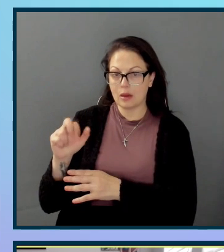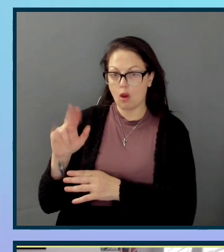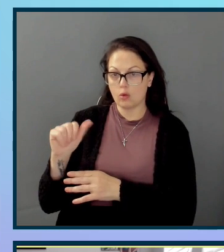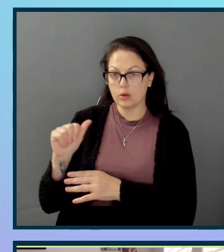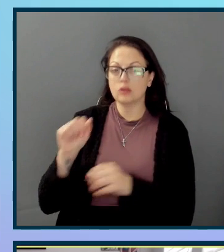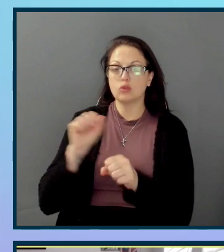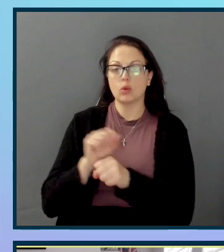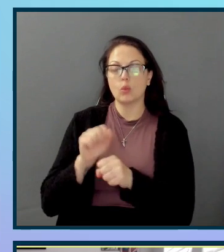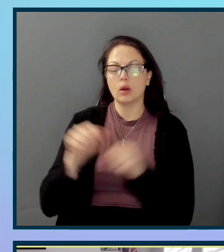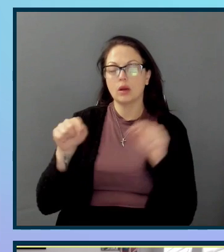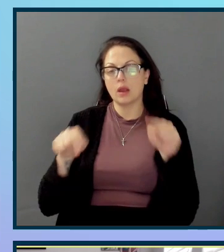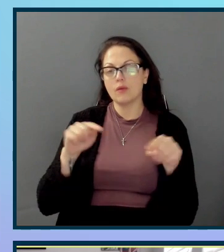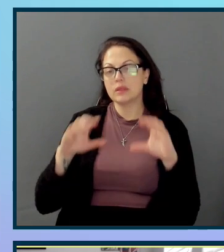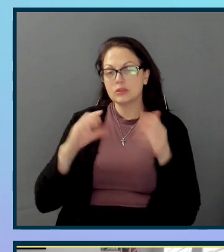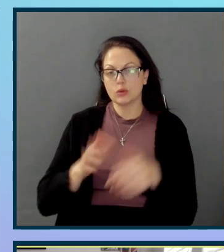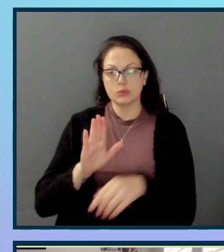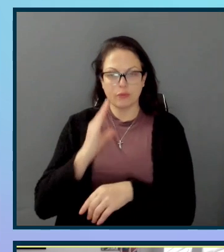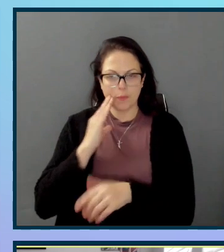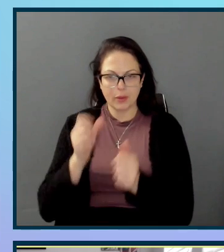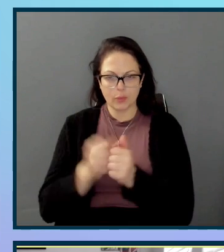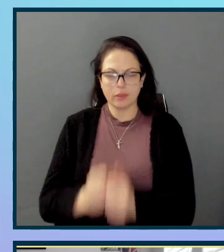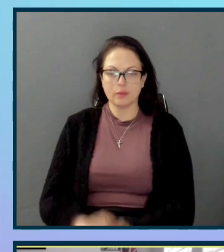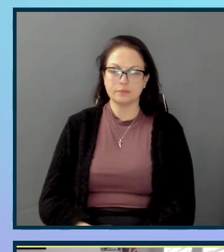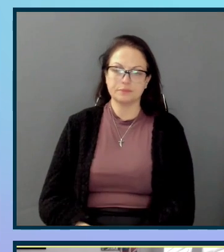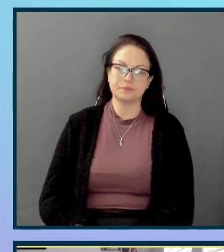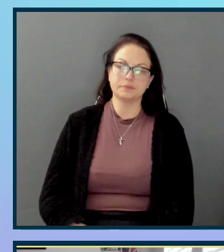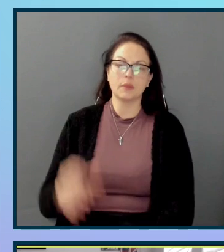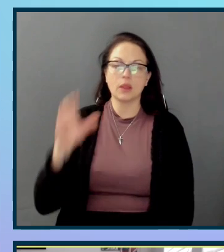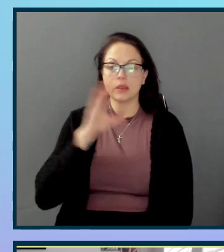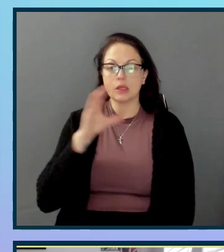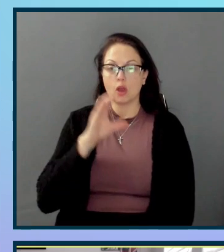is work that you're likely very familiar with. The Cognitive Accessibility Task Force